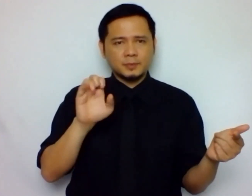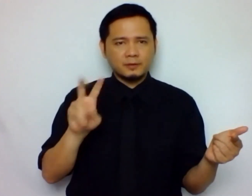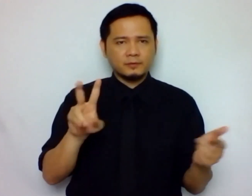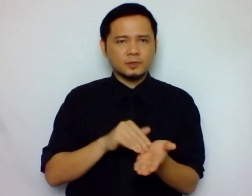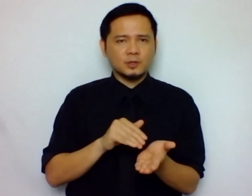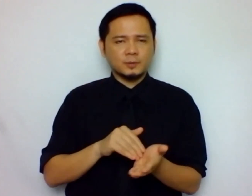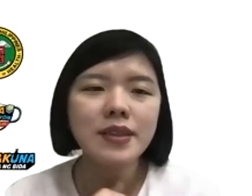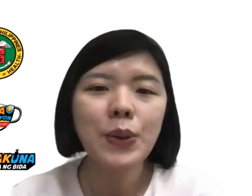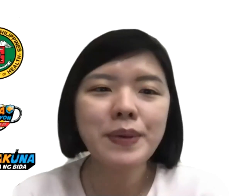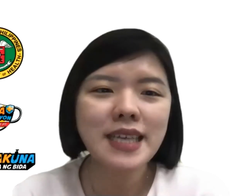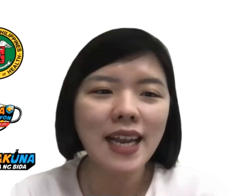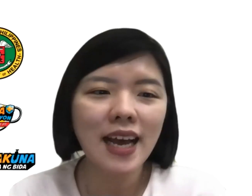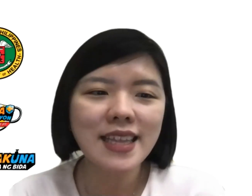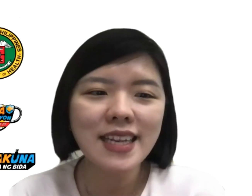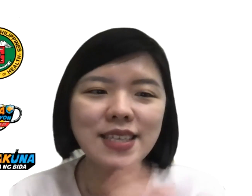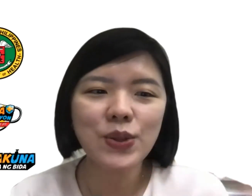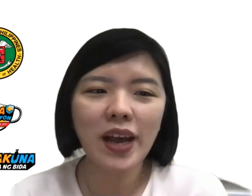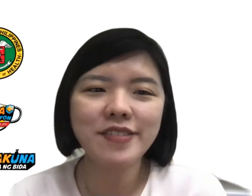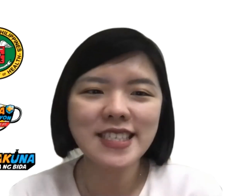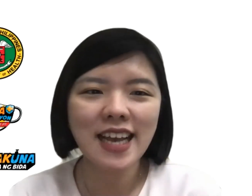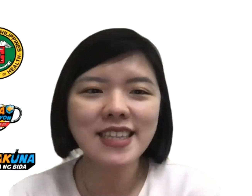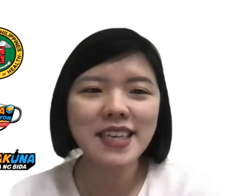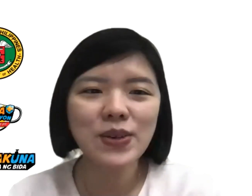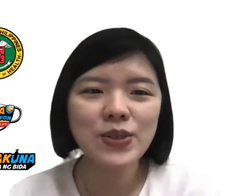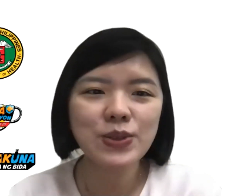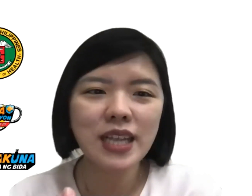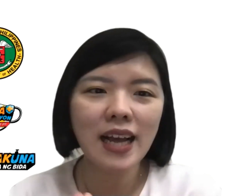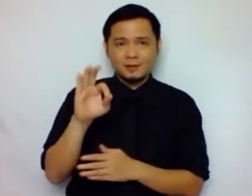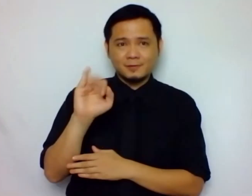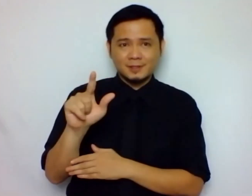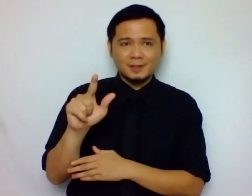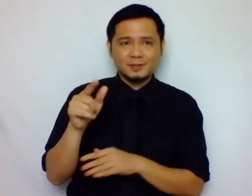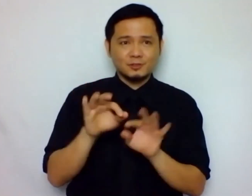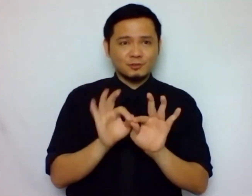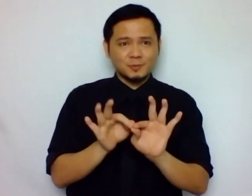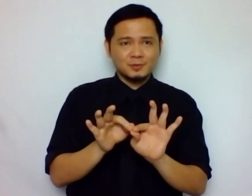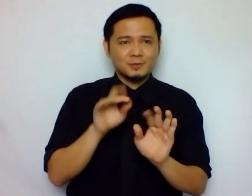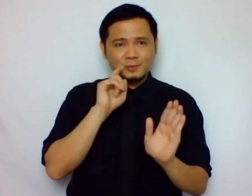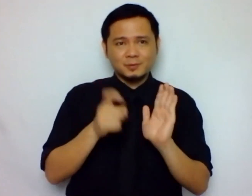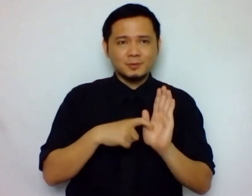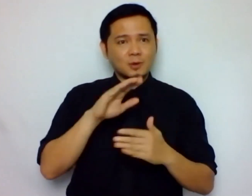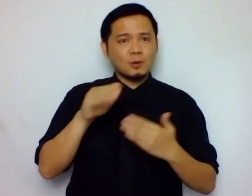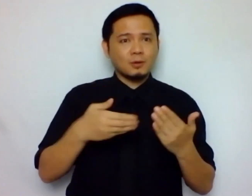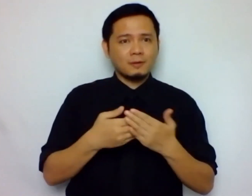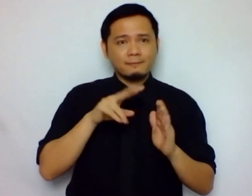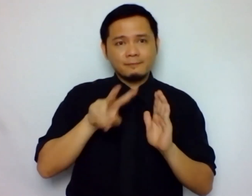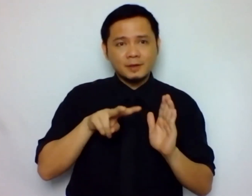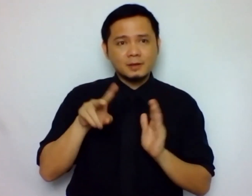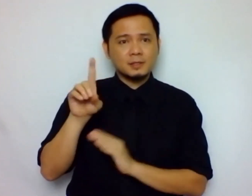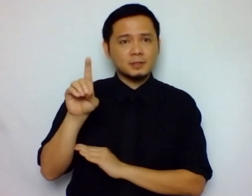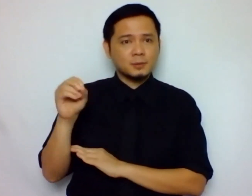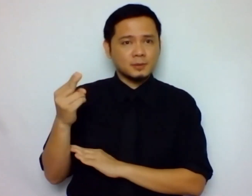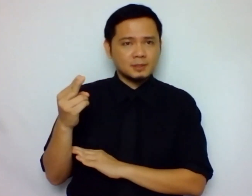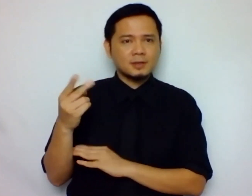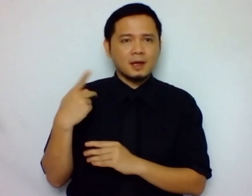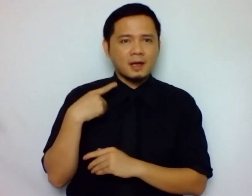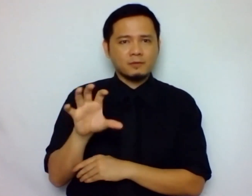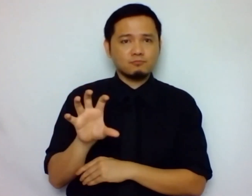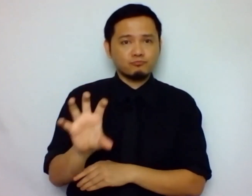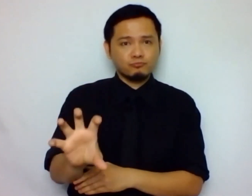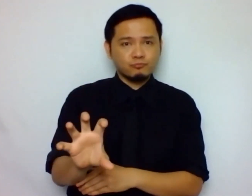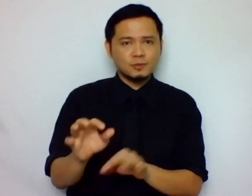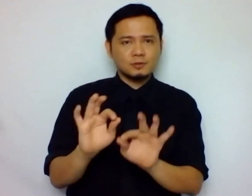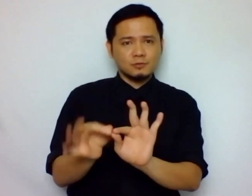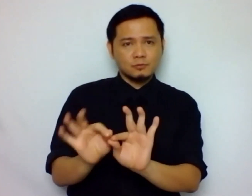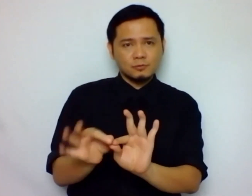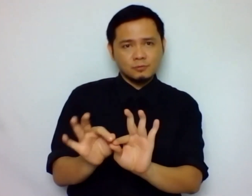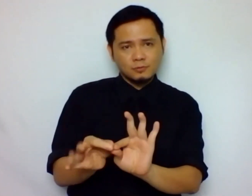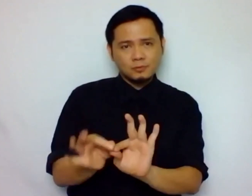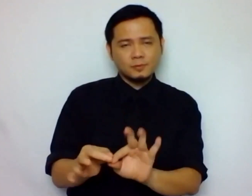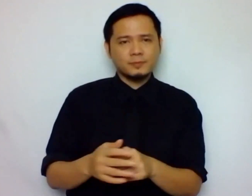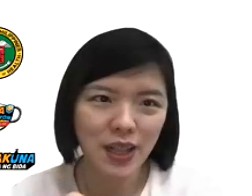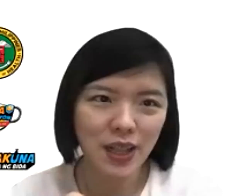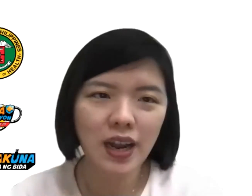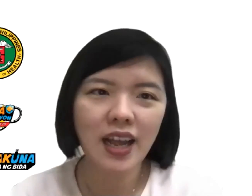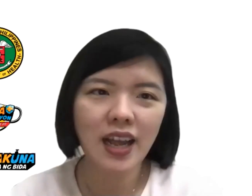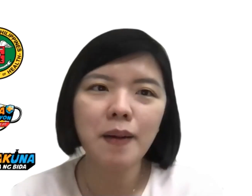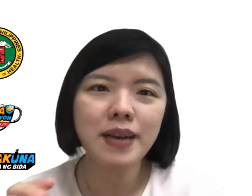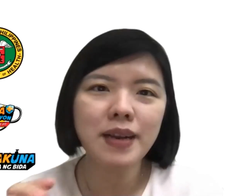We started with FSL as well. So we put FSL on all videos produced by DOH.